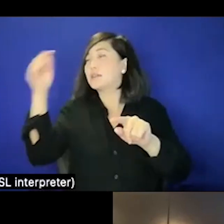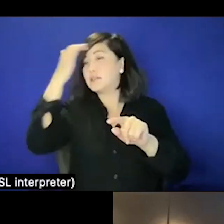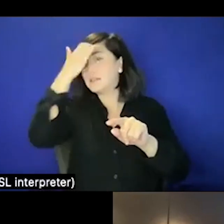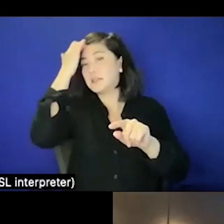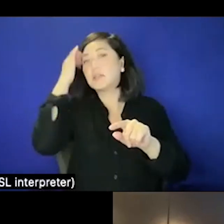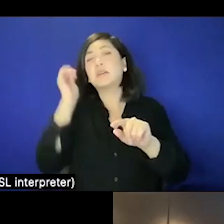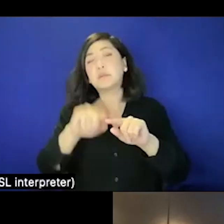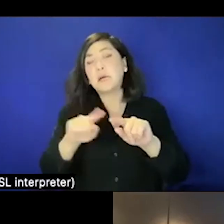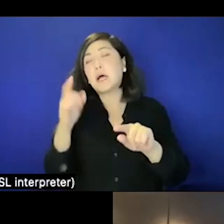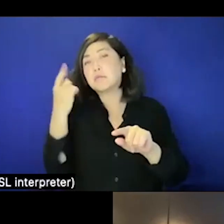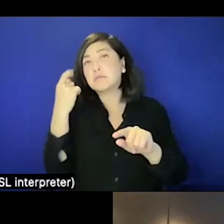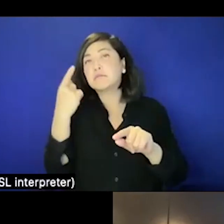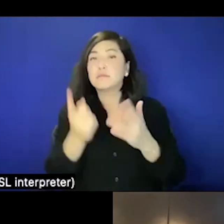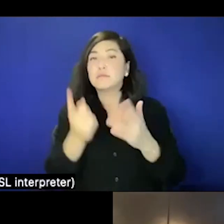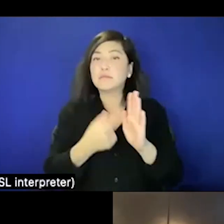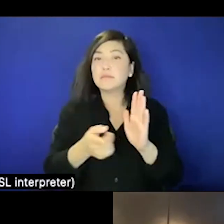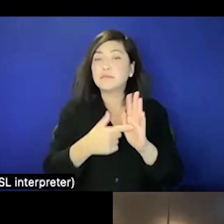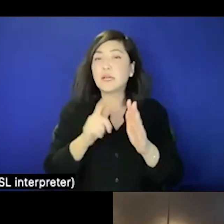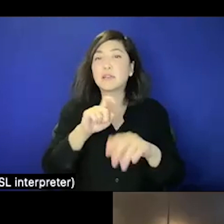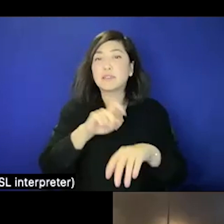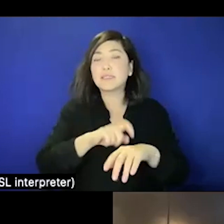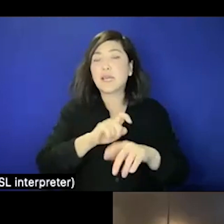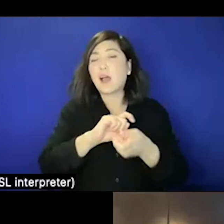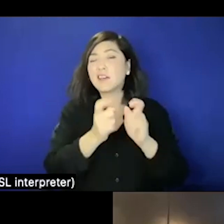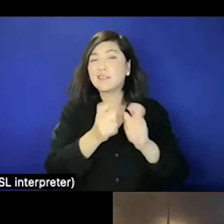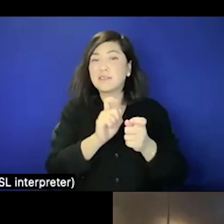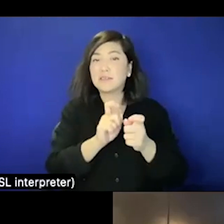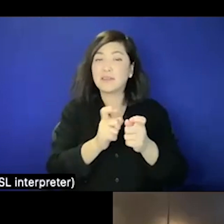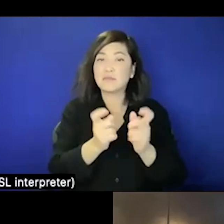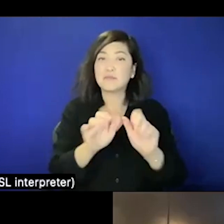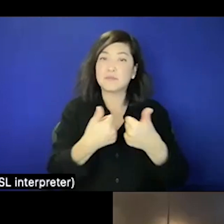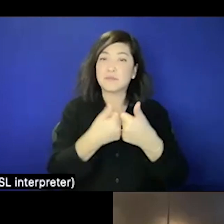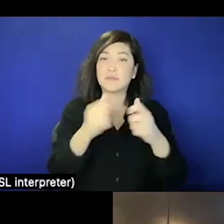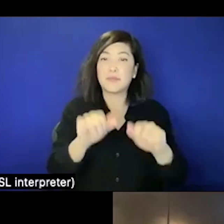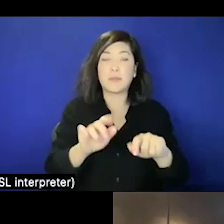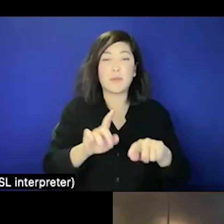but you can work. You can figure out how to manage some of that.